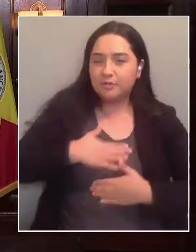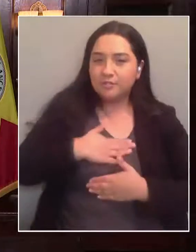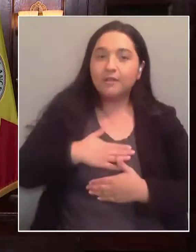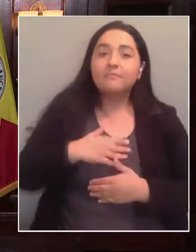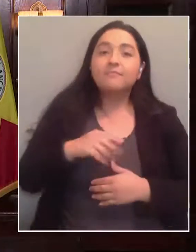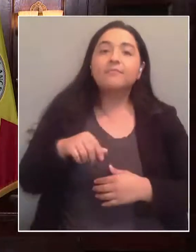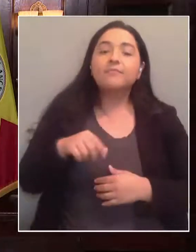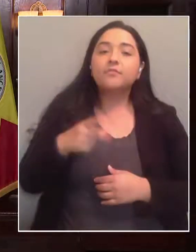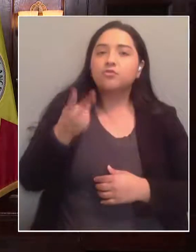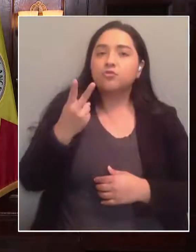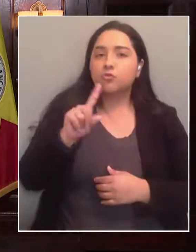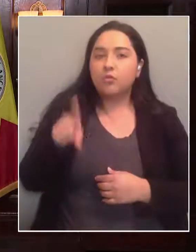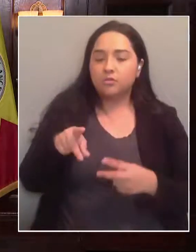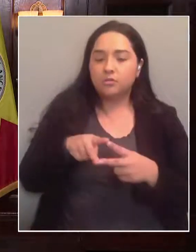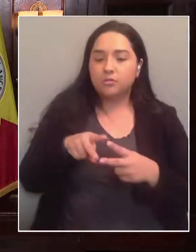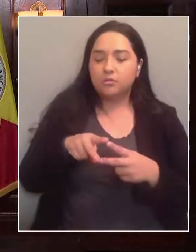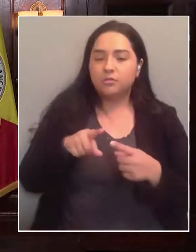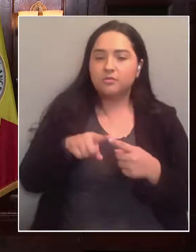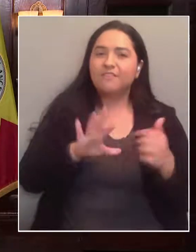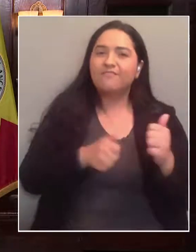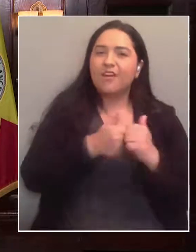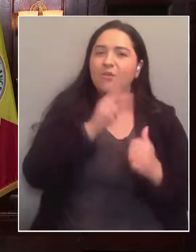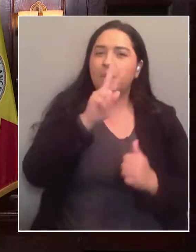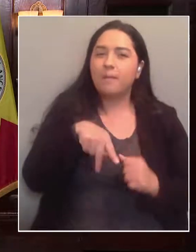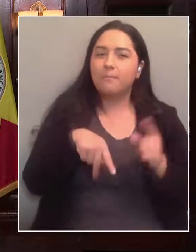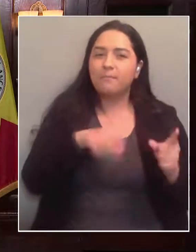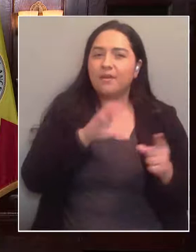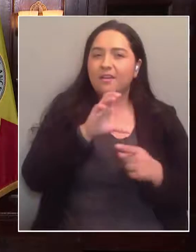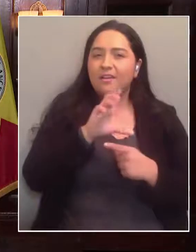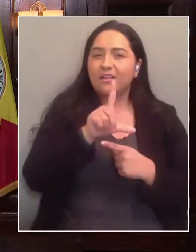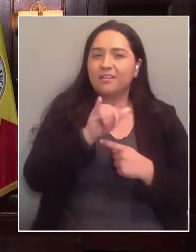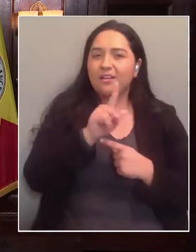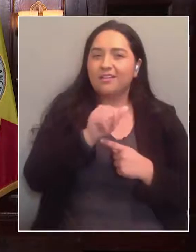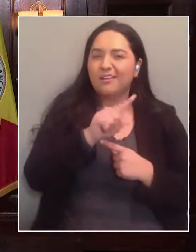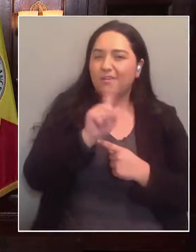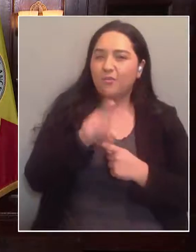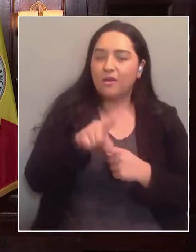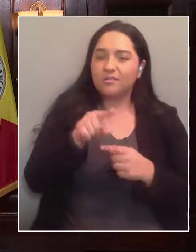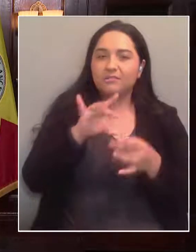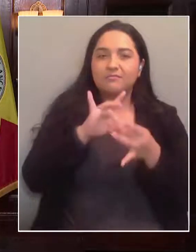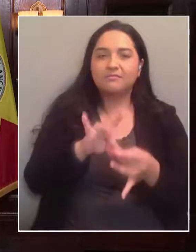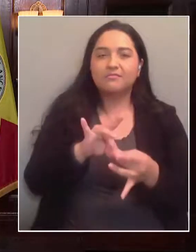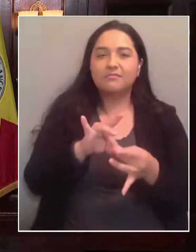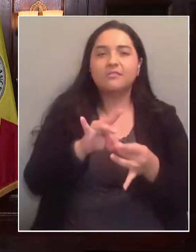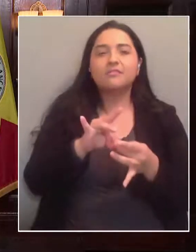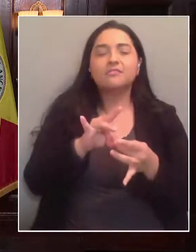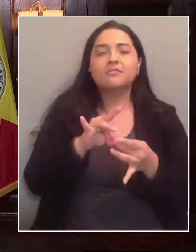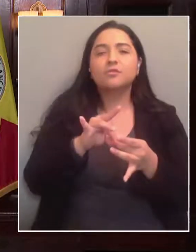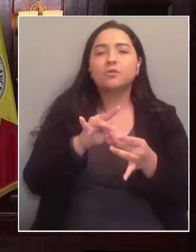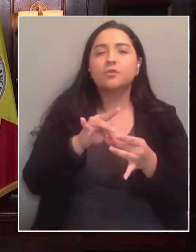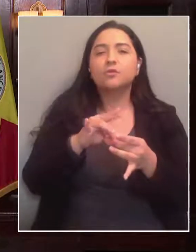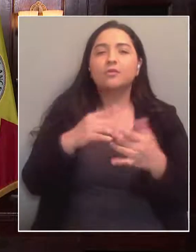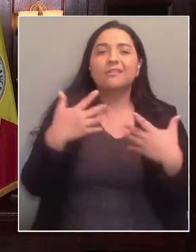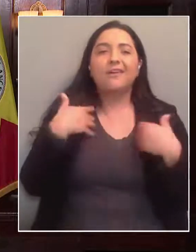TWO QUESTIONS TO FOLLOW-UP ON CLAUDIA'S QUESTION ABOUT NEW HEALTH ORDER RESTRICTIONS, DO YOU THINK WHAT SHOULD BE